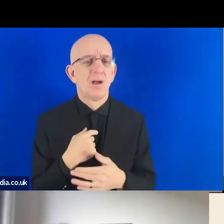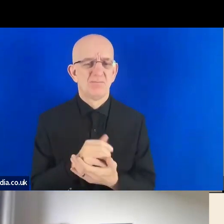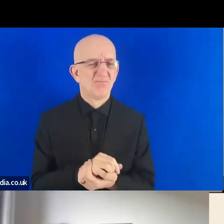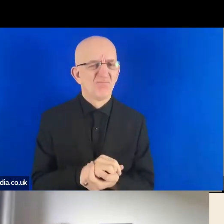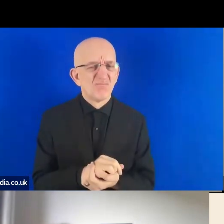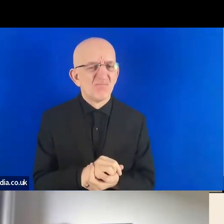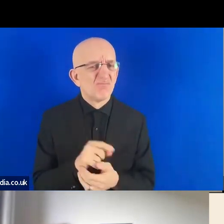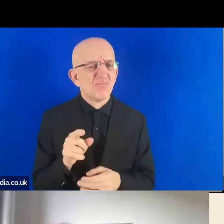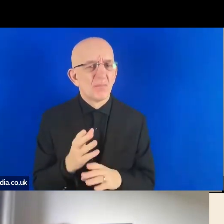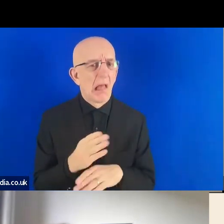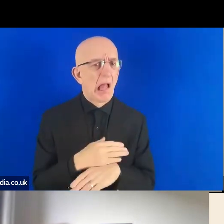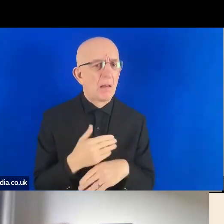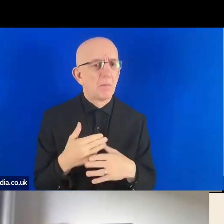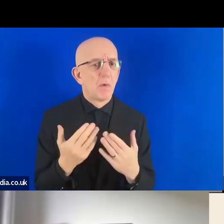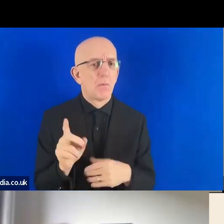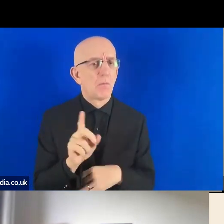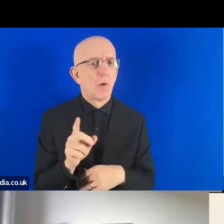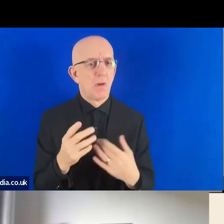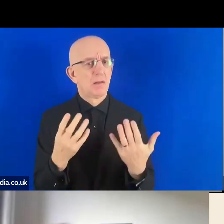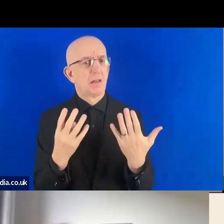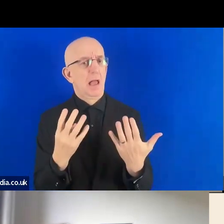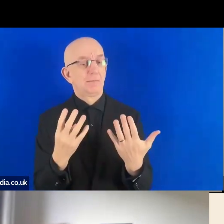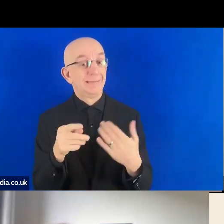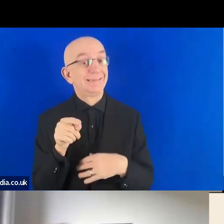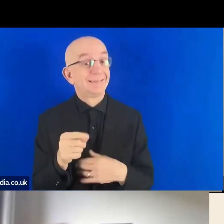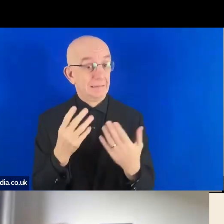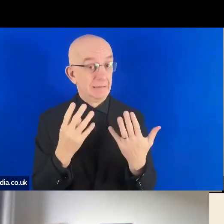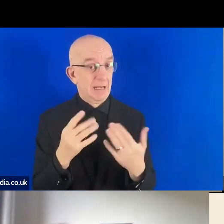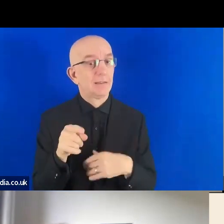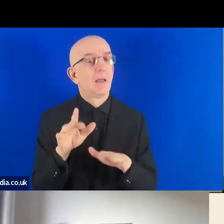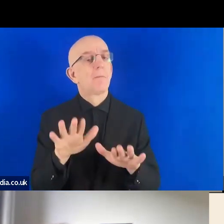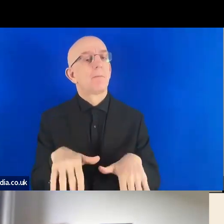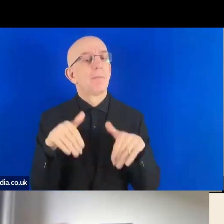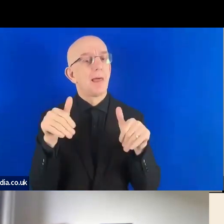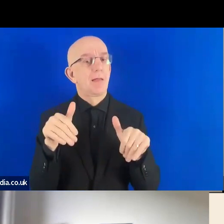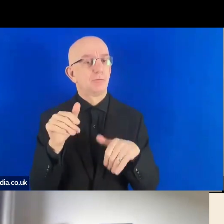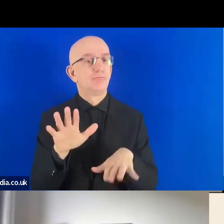There is, festival space. There are a bunch of exhibitions, arts programing